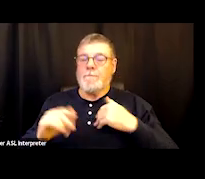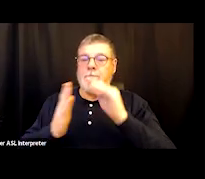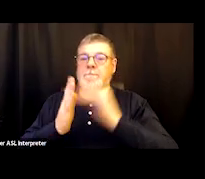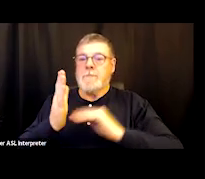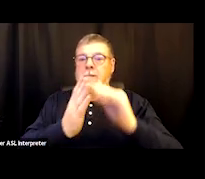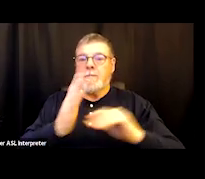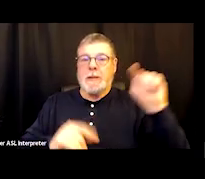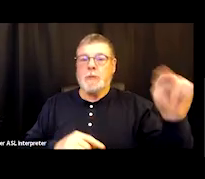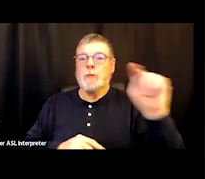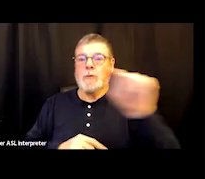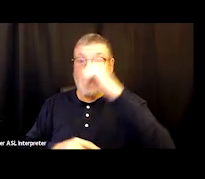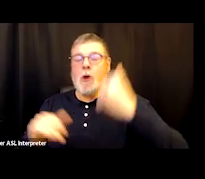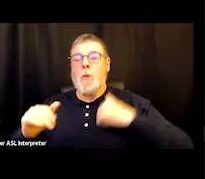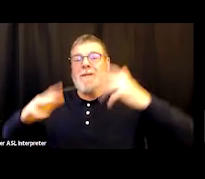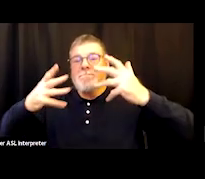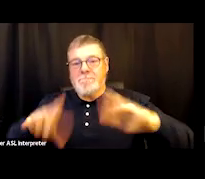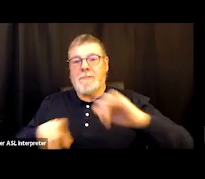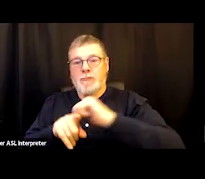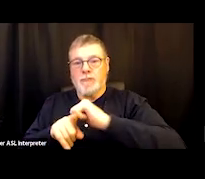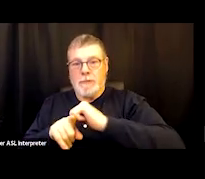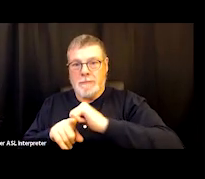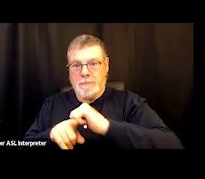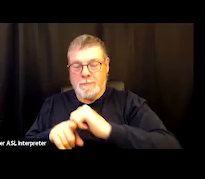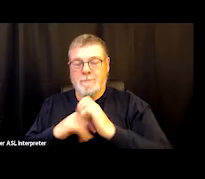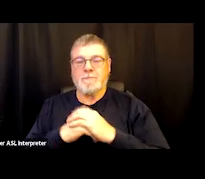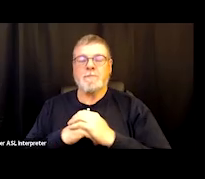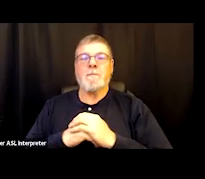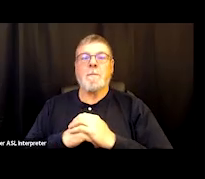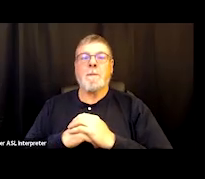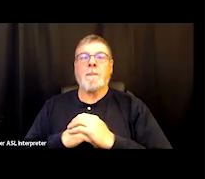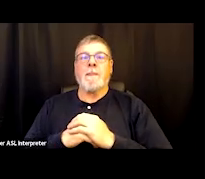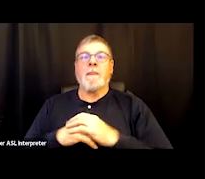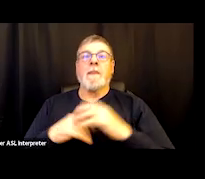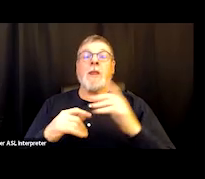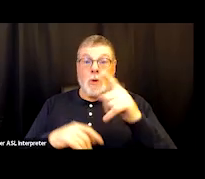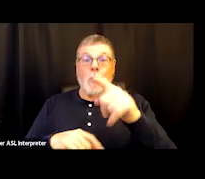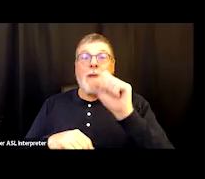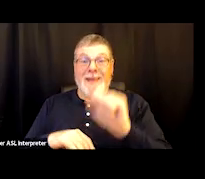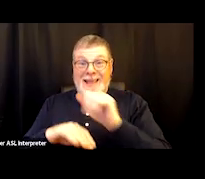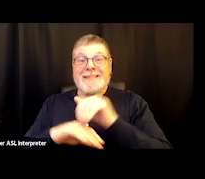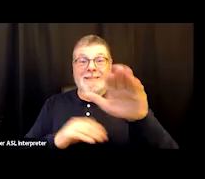because we've trained you on how to do that. So you can submit it with your paper packet,